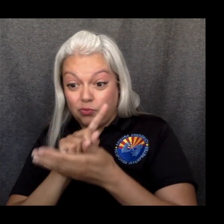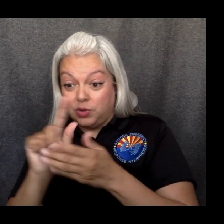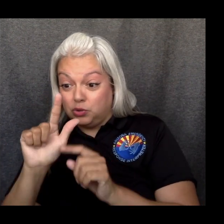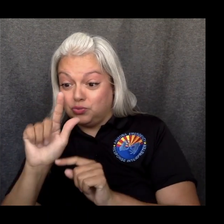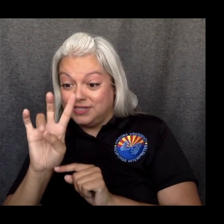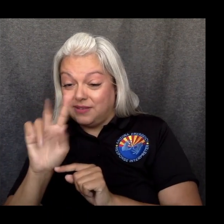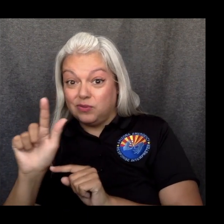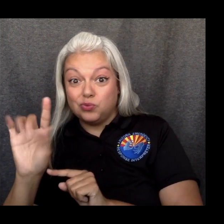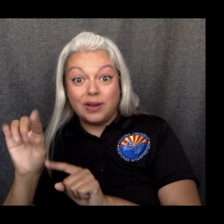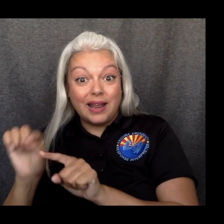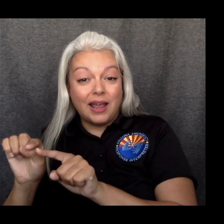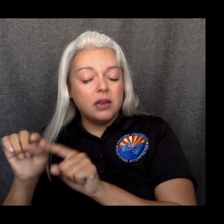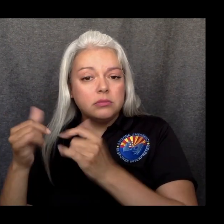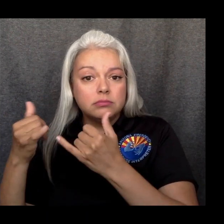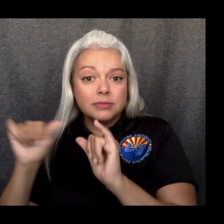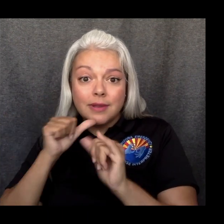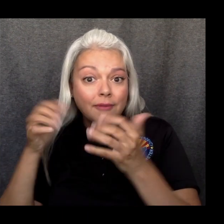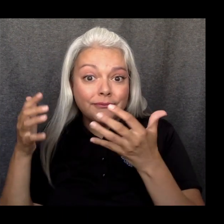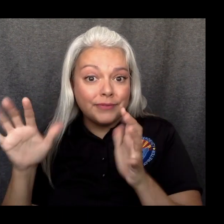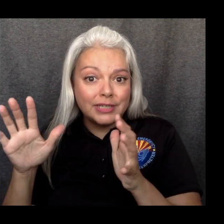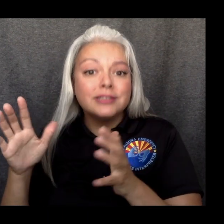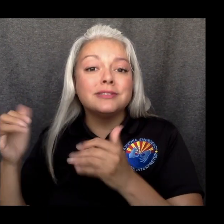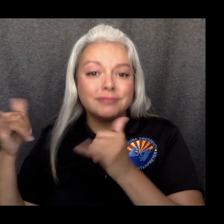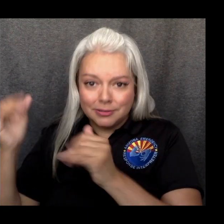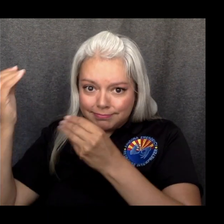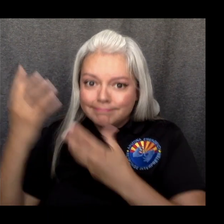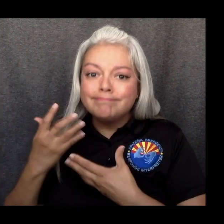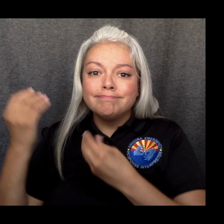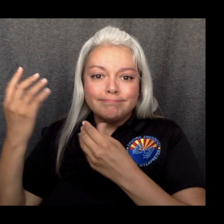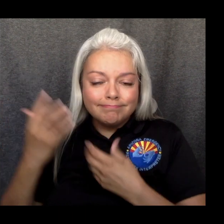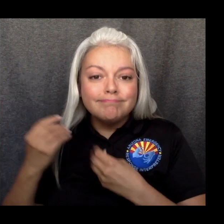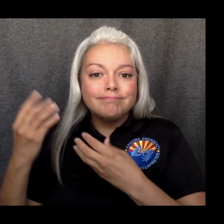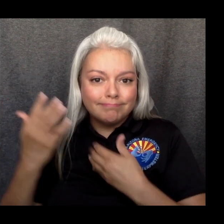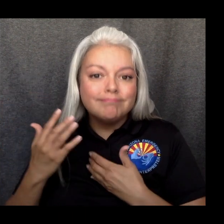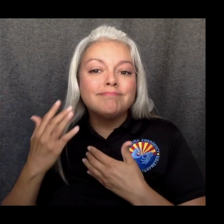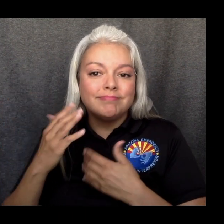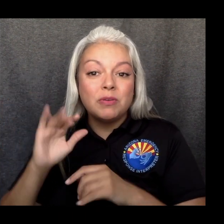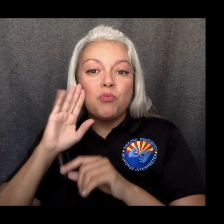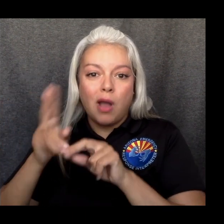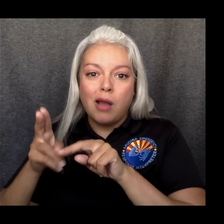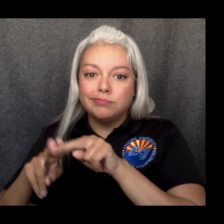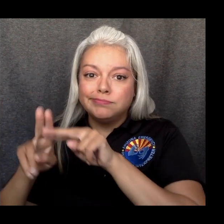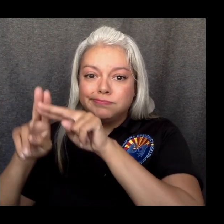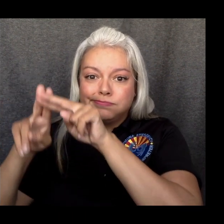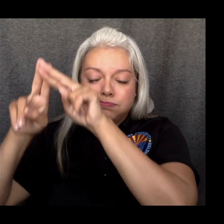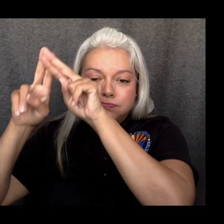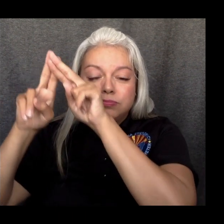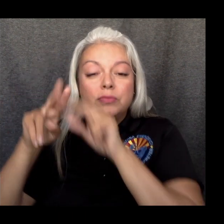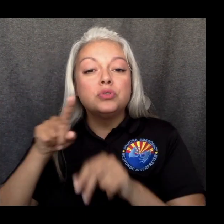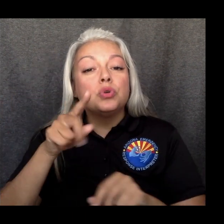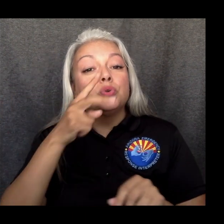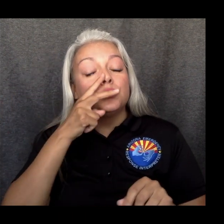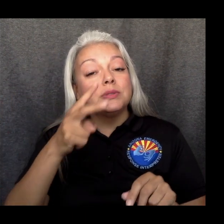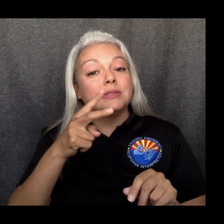and 28, those numbers are still being collected. So when you look at this chart you’ll see the peak number of cases we’ve had so far